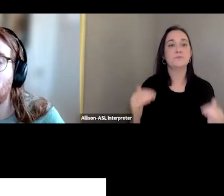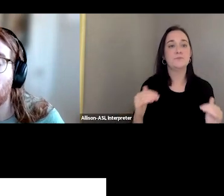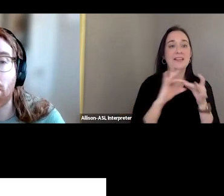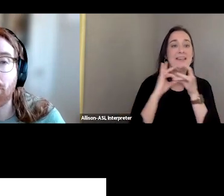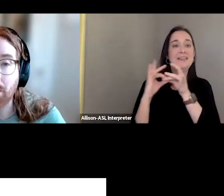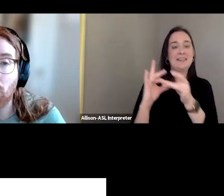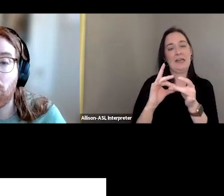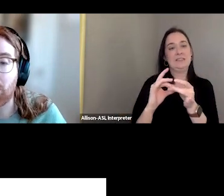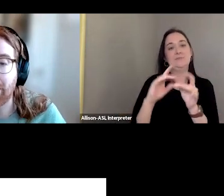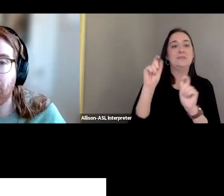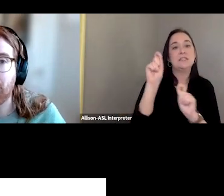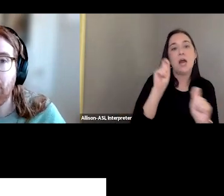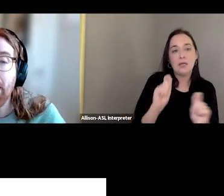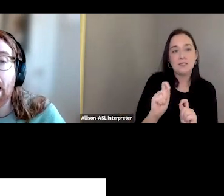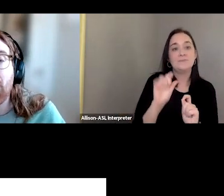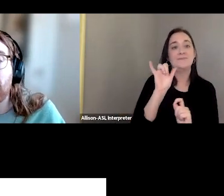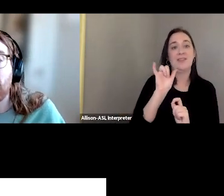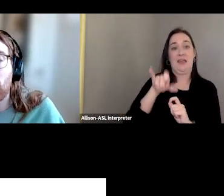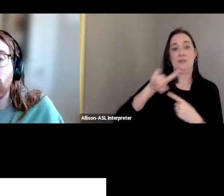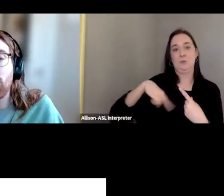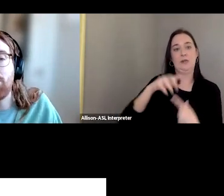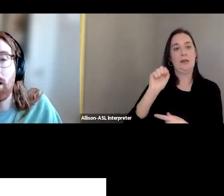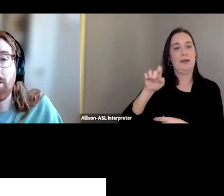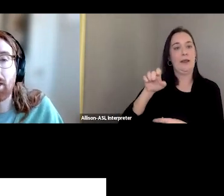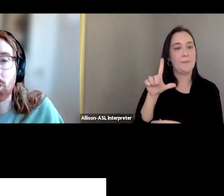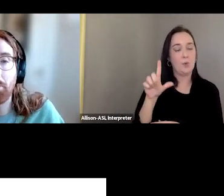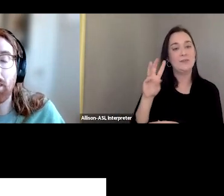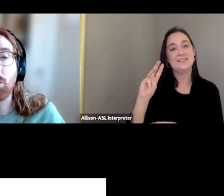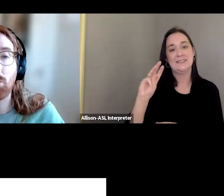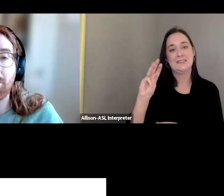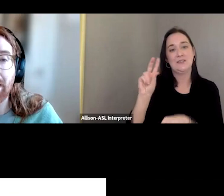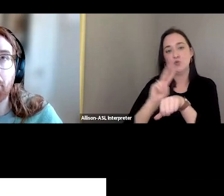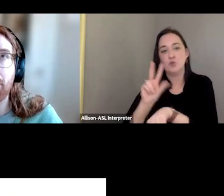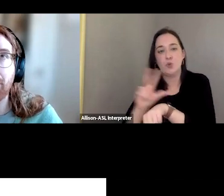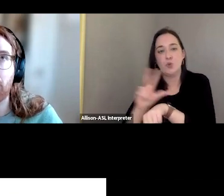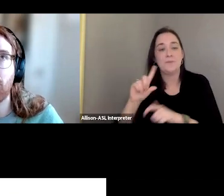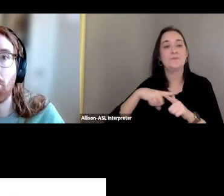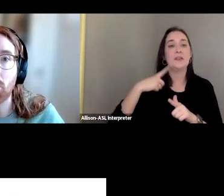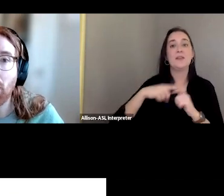And it's featuring our very own Logan Davis. And we have the 2025 National Meeting, which is taking place October